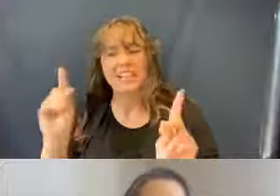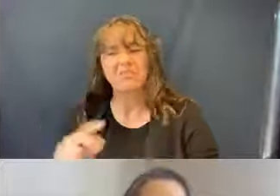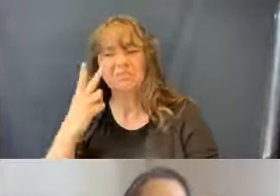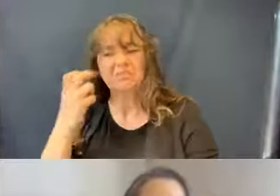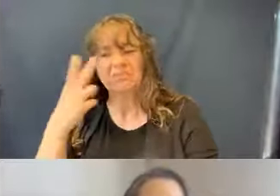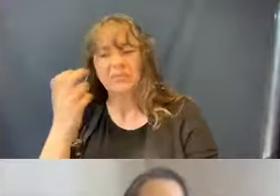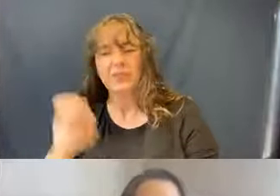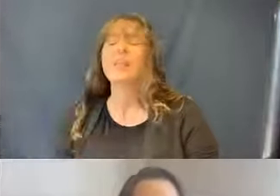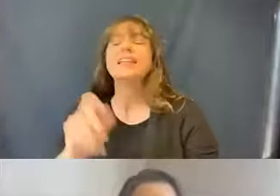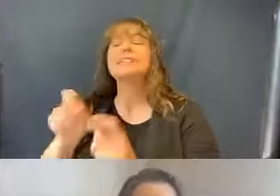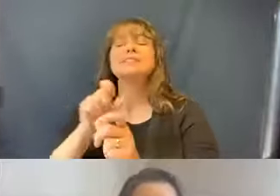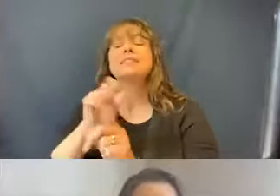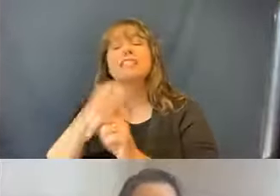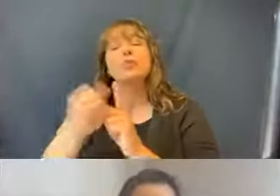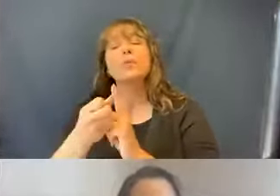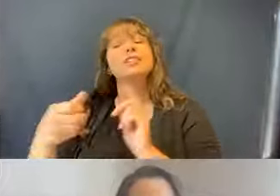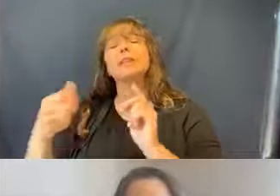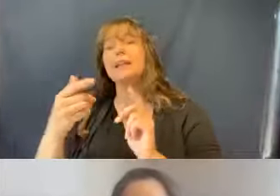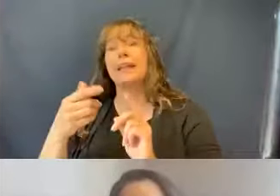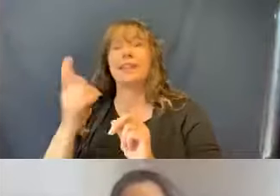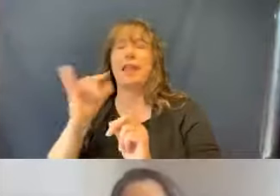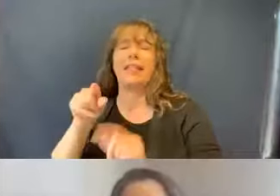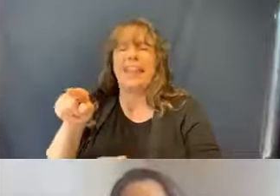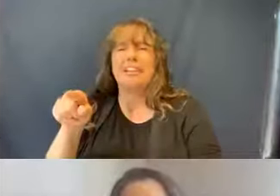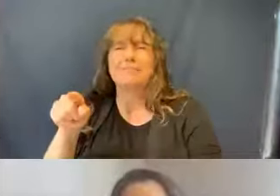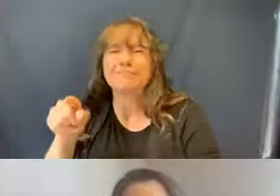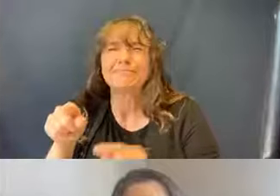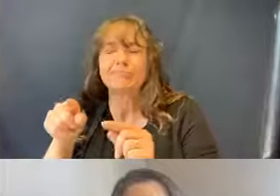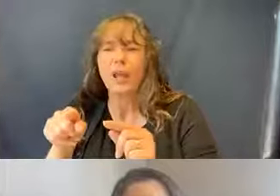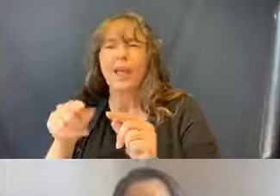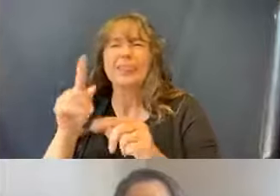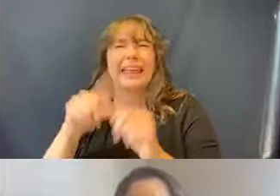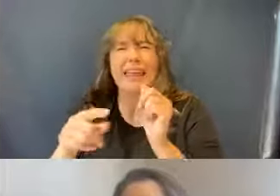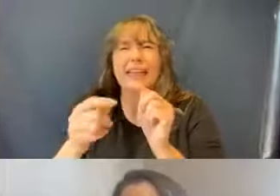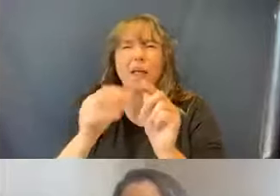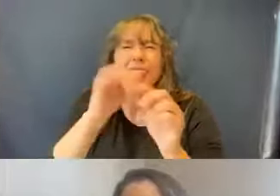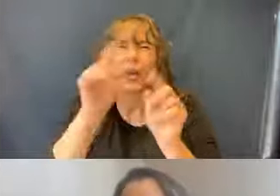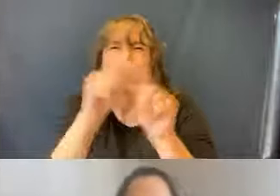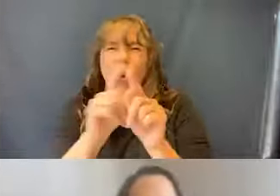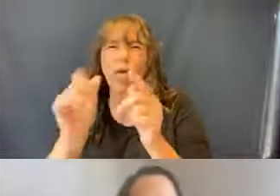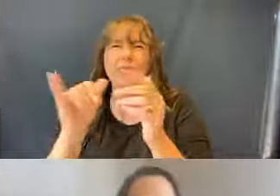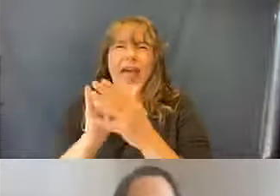likely where they just can't put some words or phrases or phonetics together right or